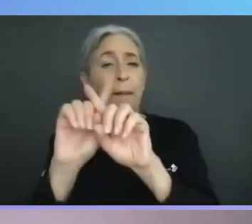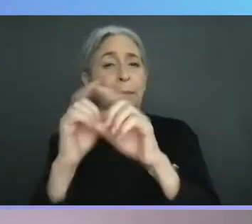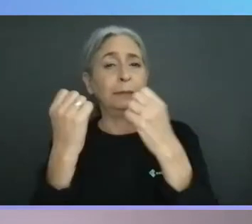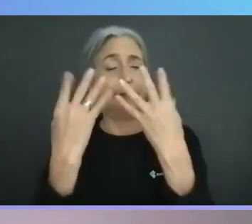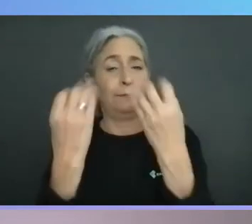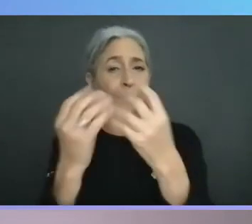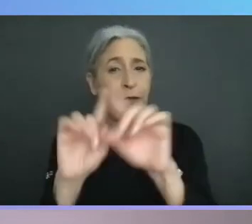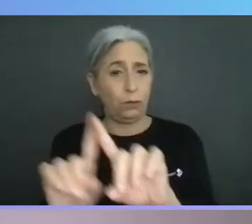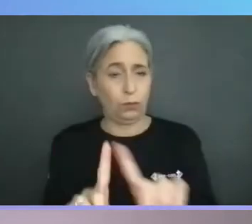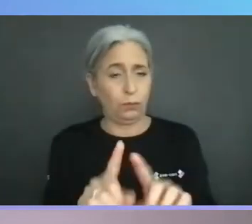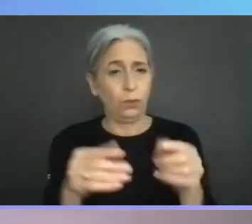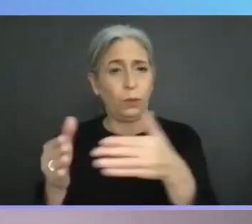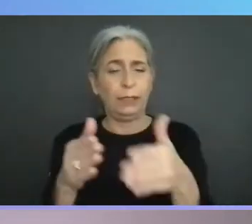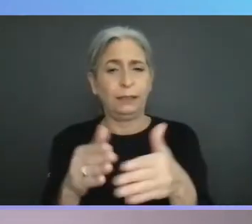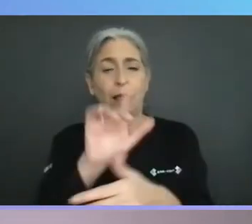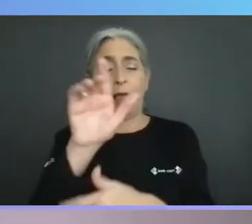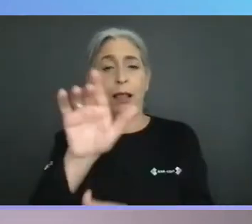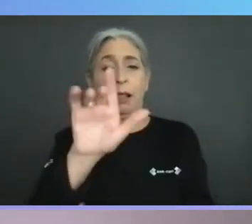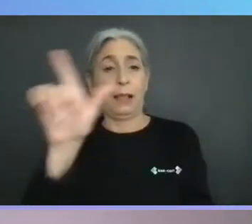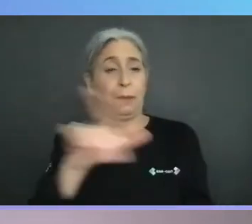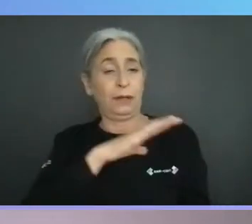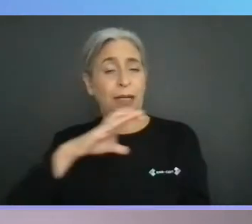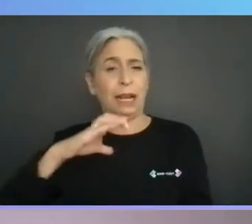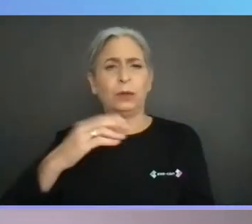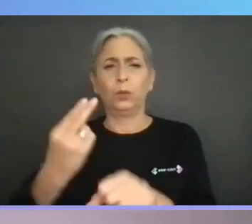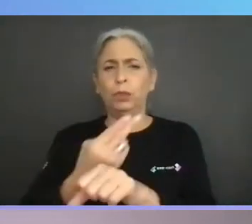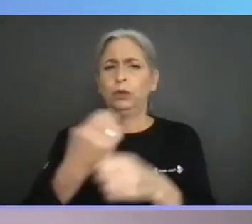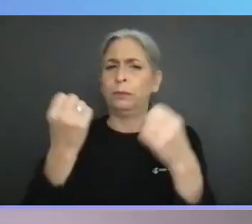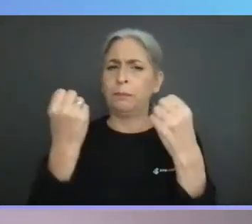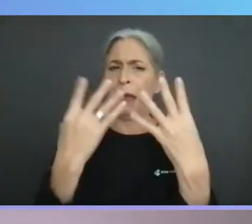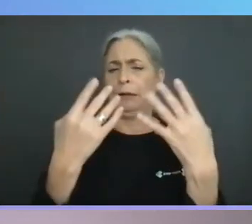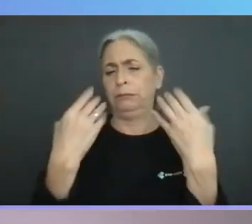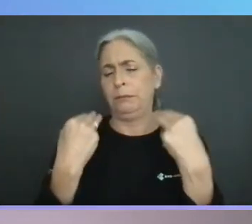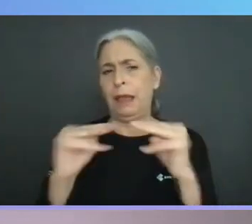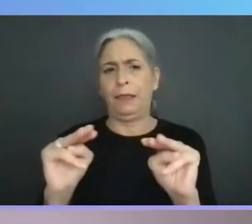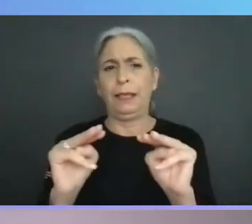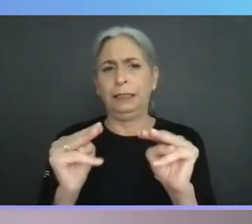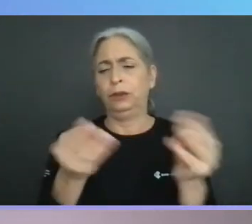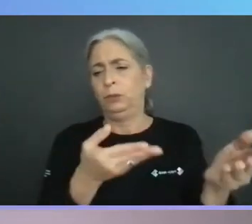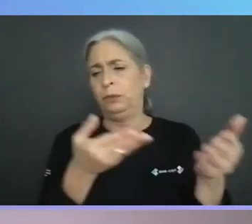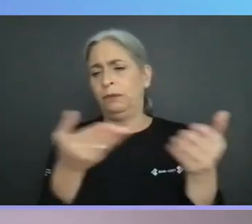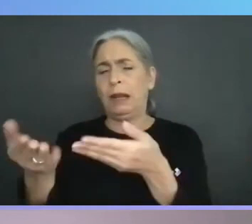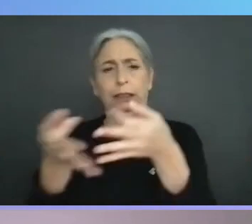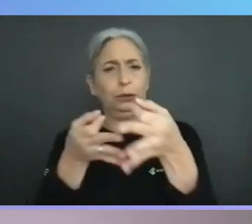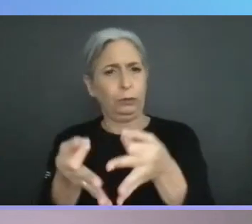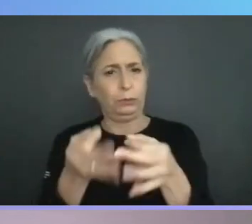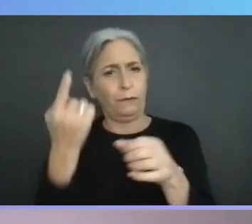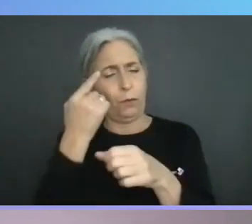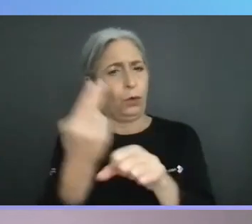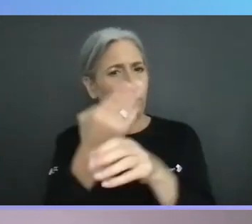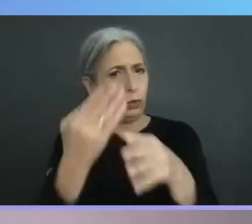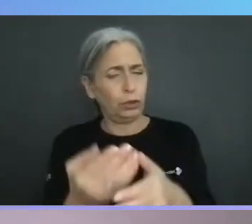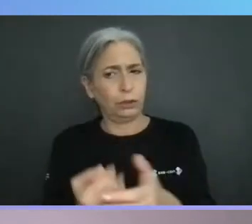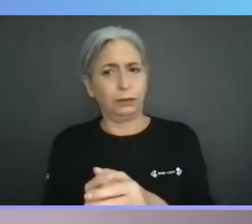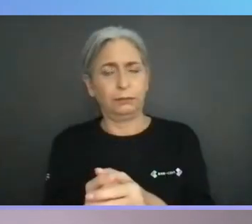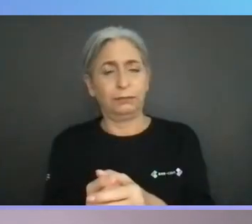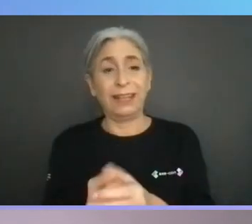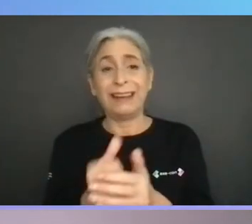Library of Congress, we commonly use several methods to deliver image descriptions to our users. We might not use all of these at